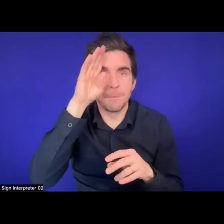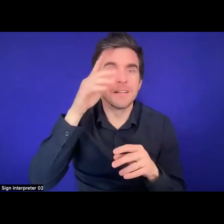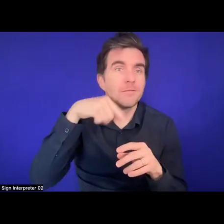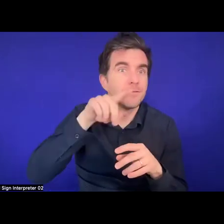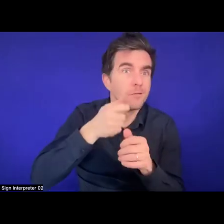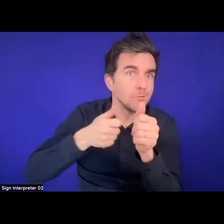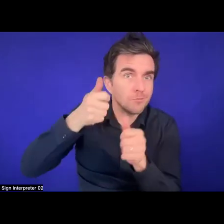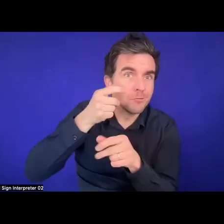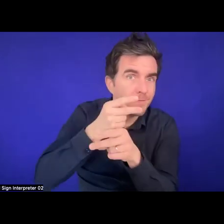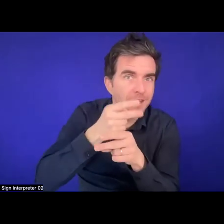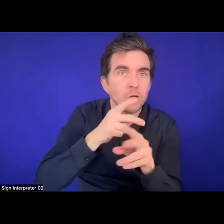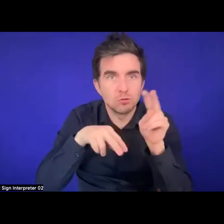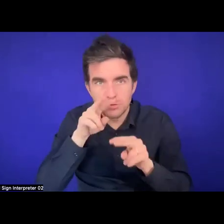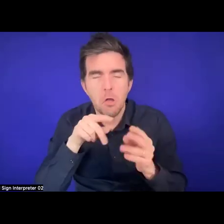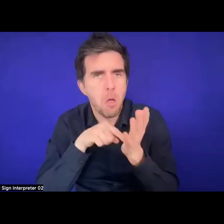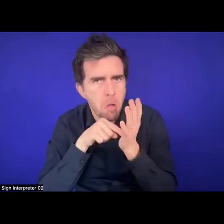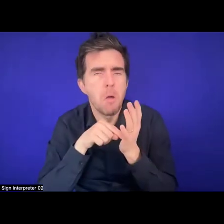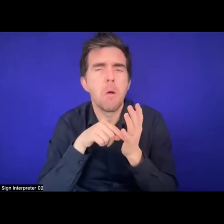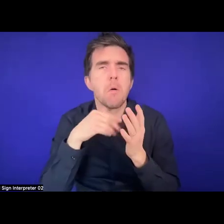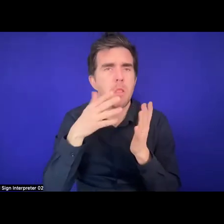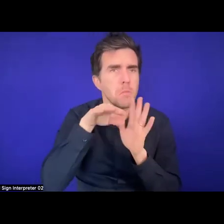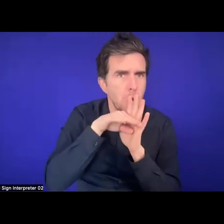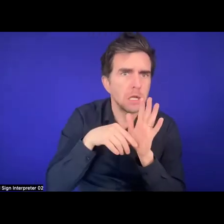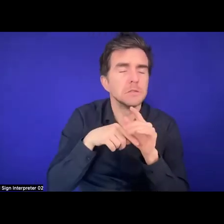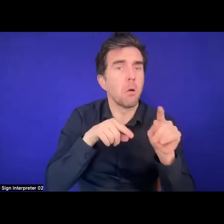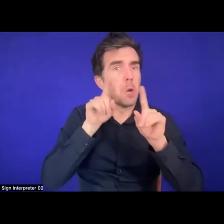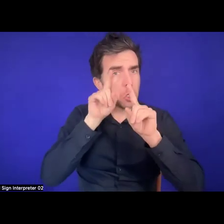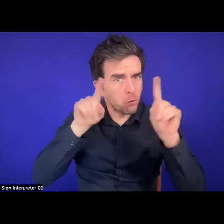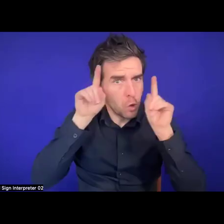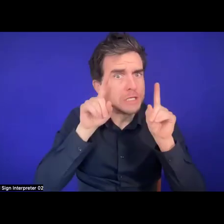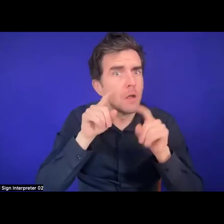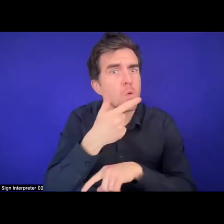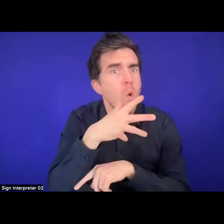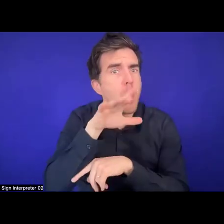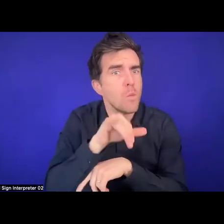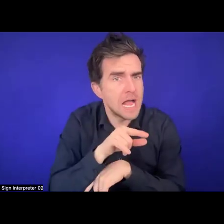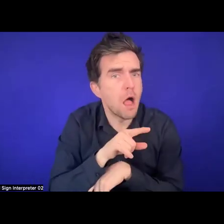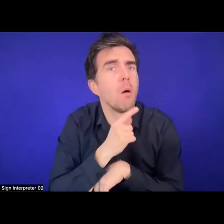sent an abstract of my proposal, my CV and an explanation of why I felt he would be a